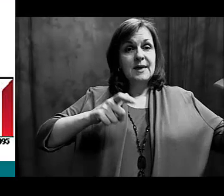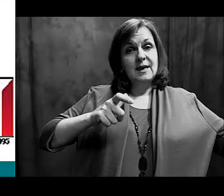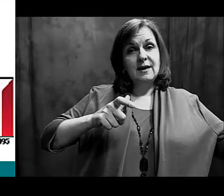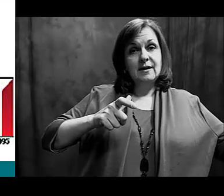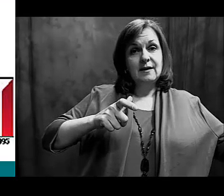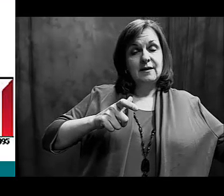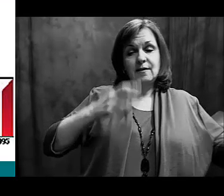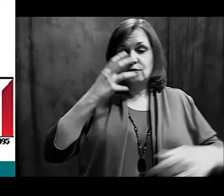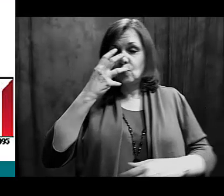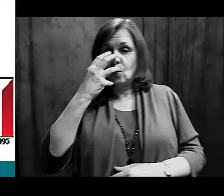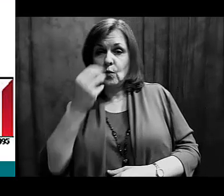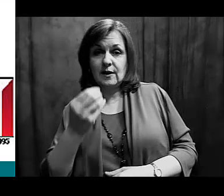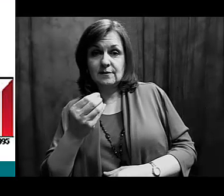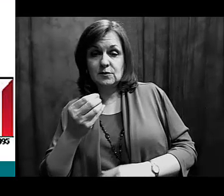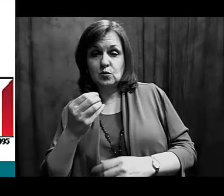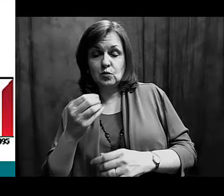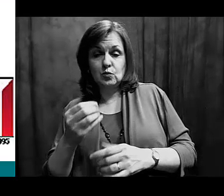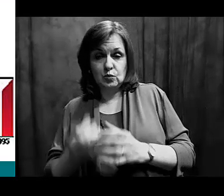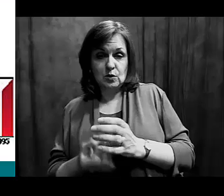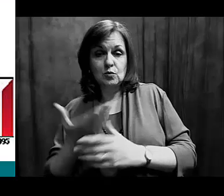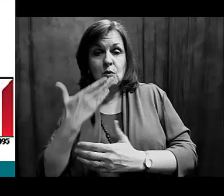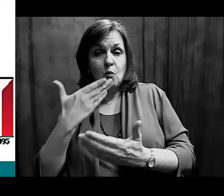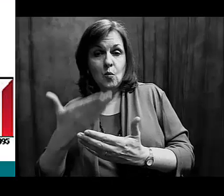the wolves will do well and in the future